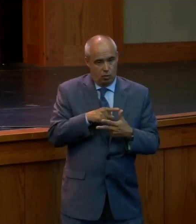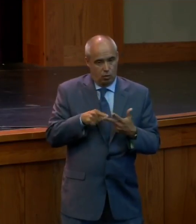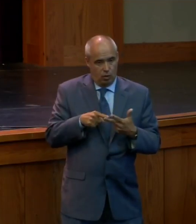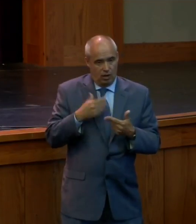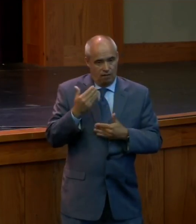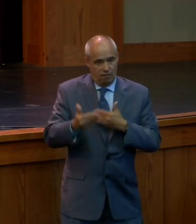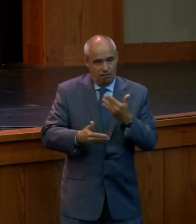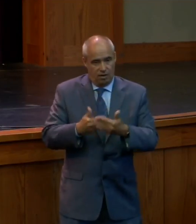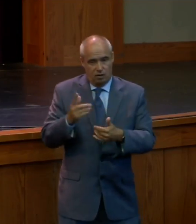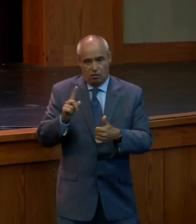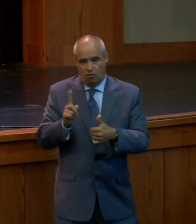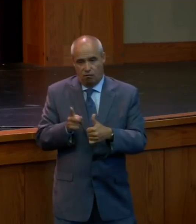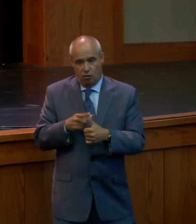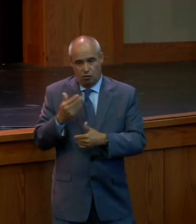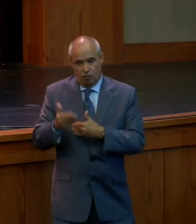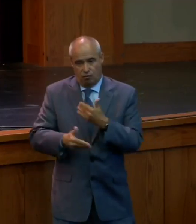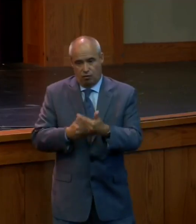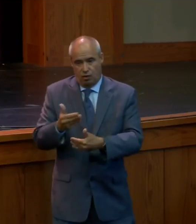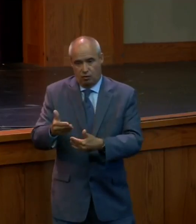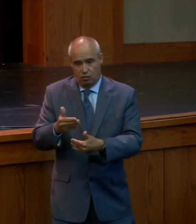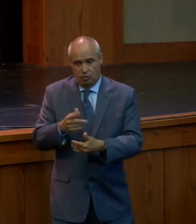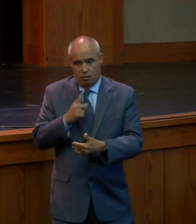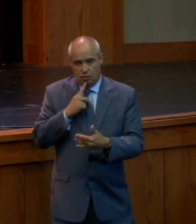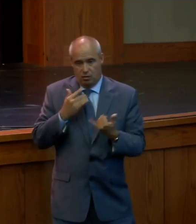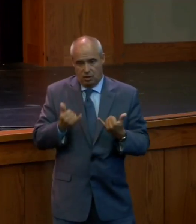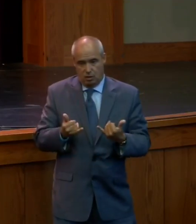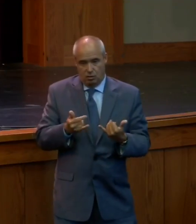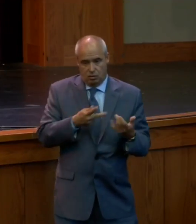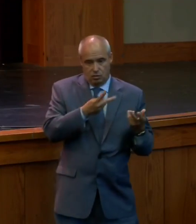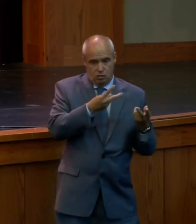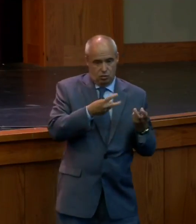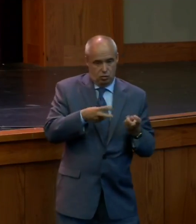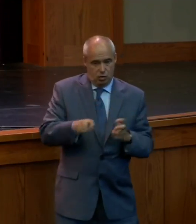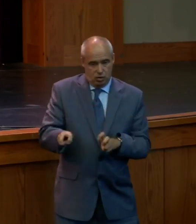THE FIRST PHASE IS AN IMMEDIATE TRANSITION PHASE.